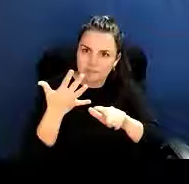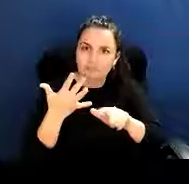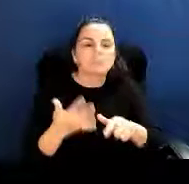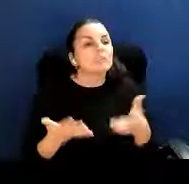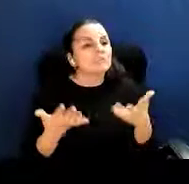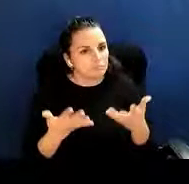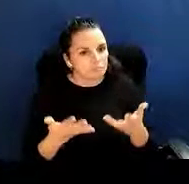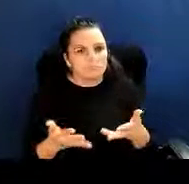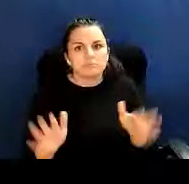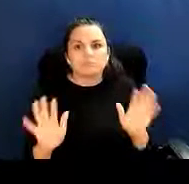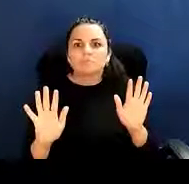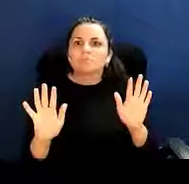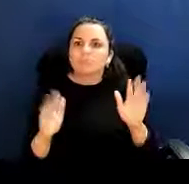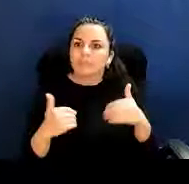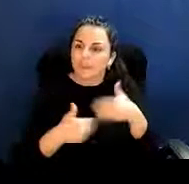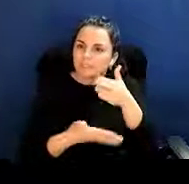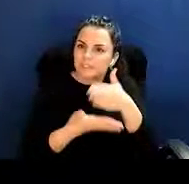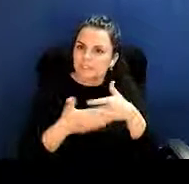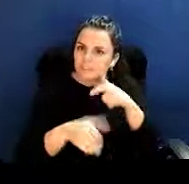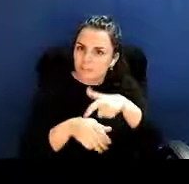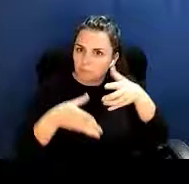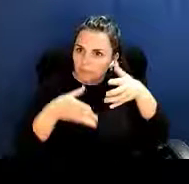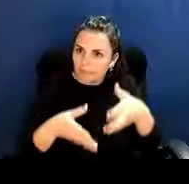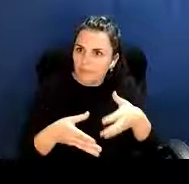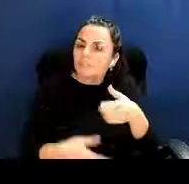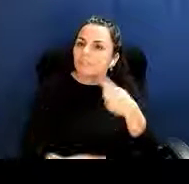and I have some time left for questions.